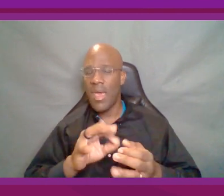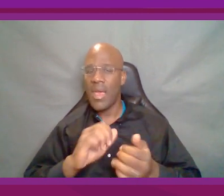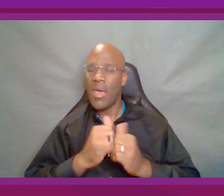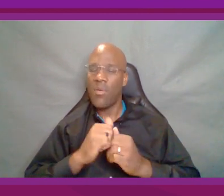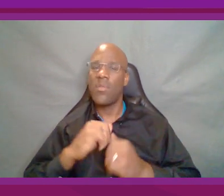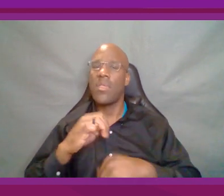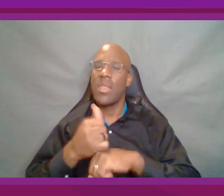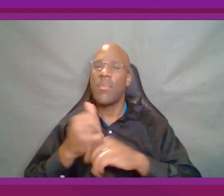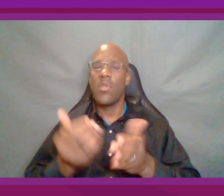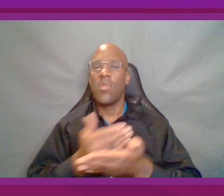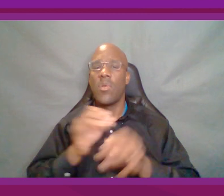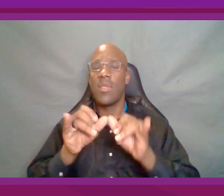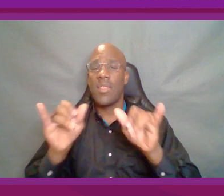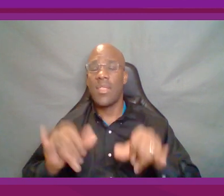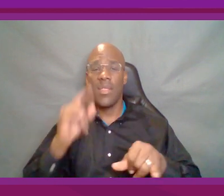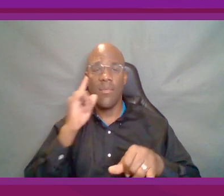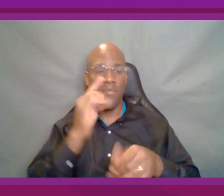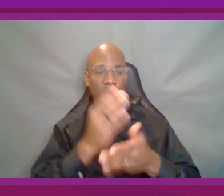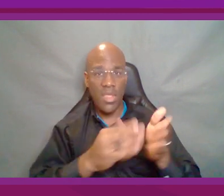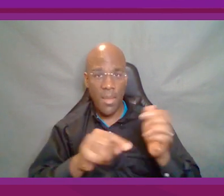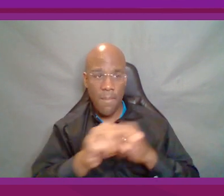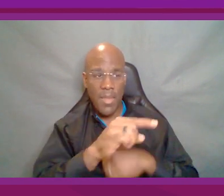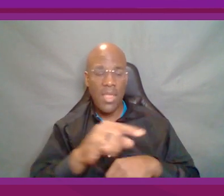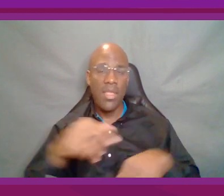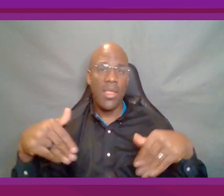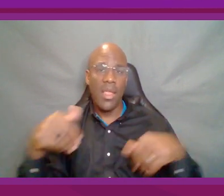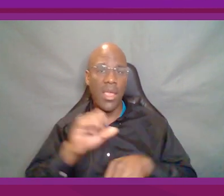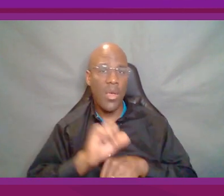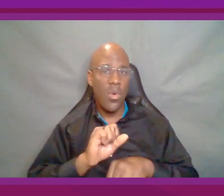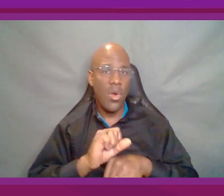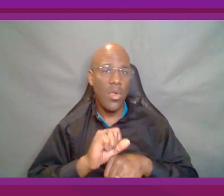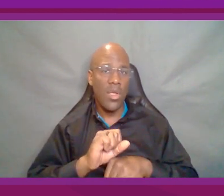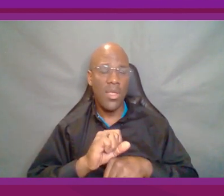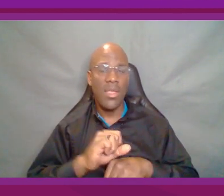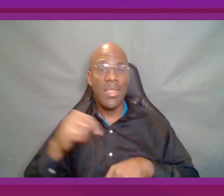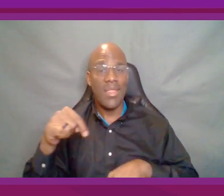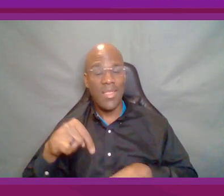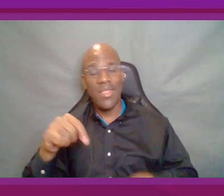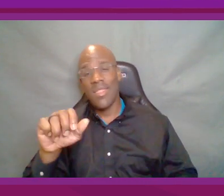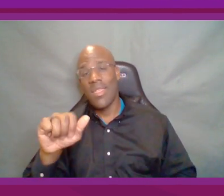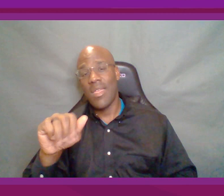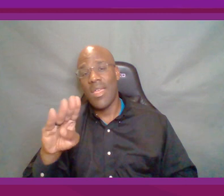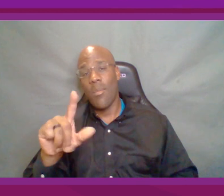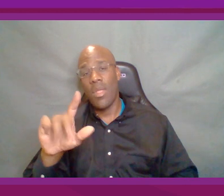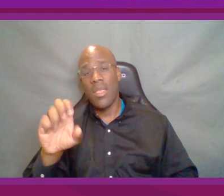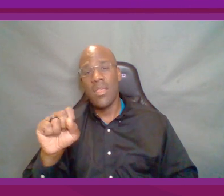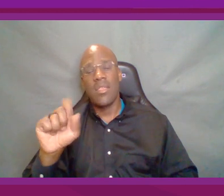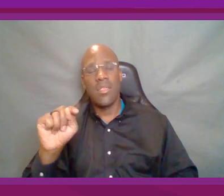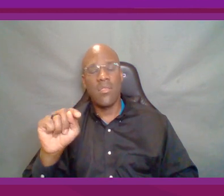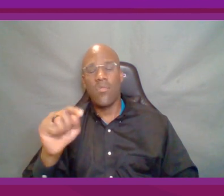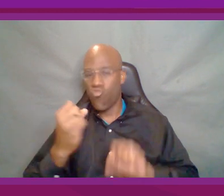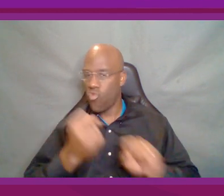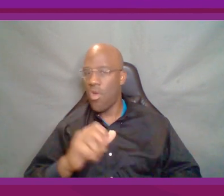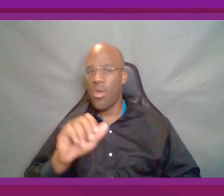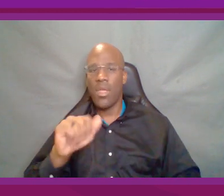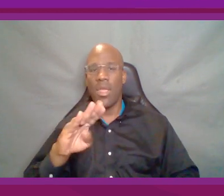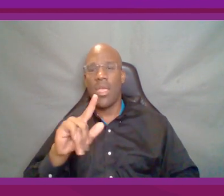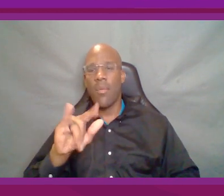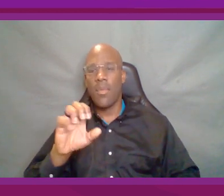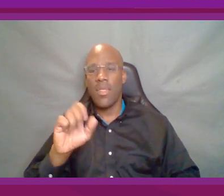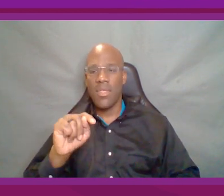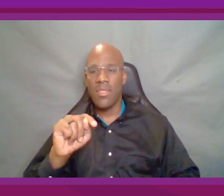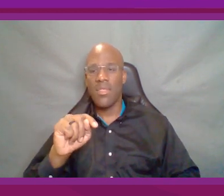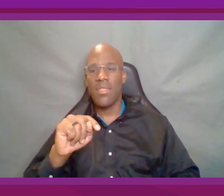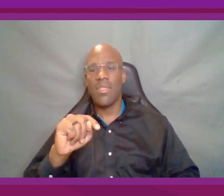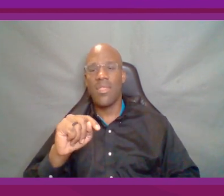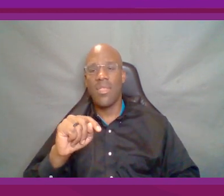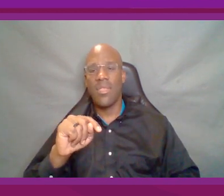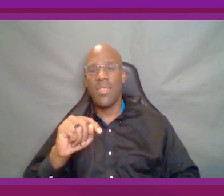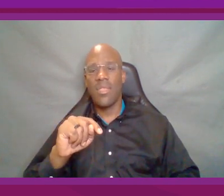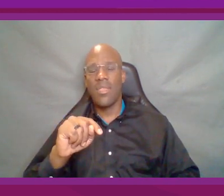for people who have not been able to work in this very ableist and - system with so many